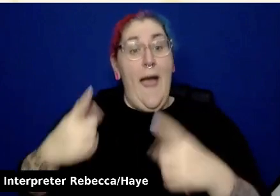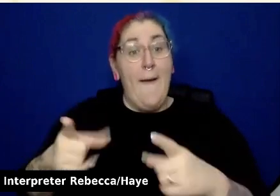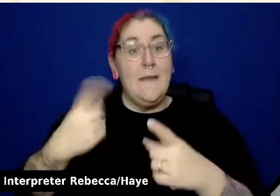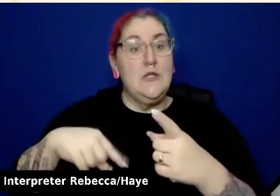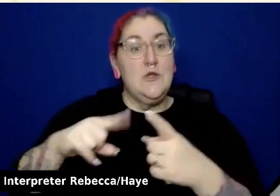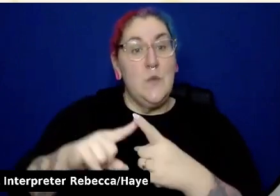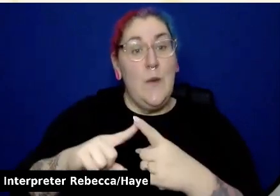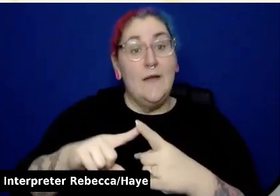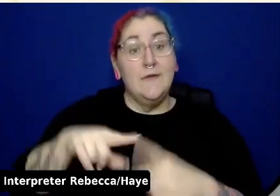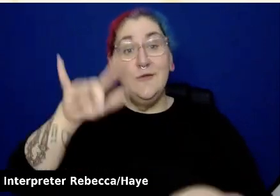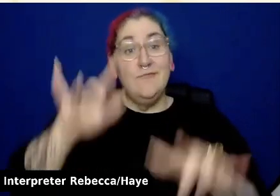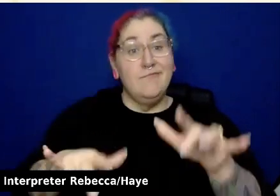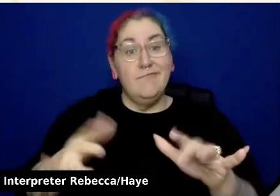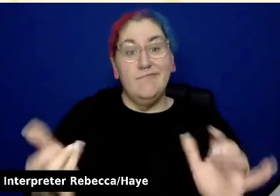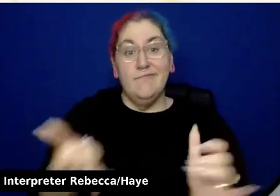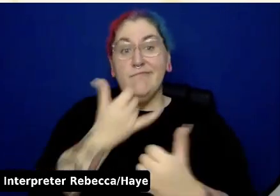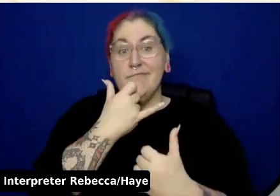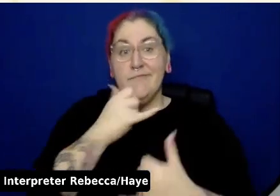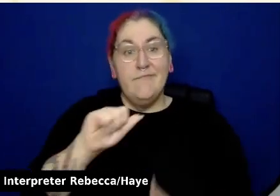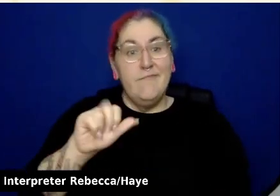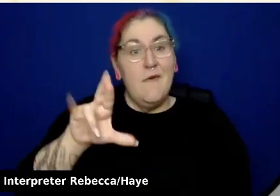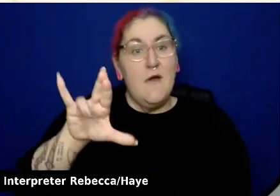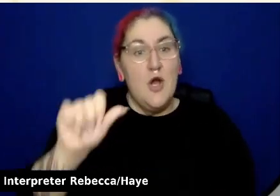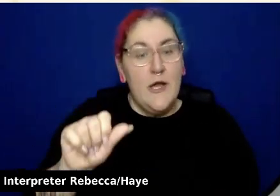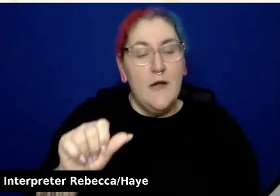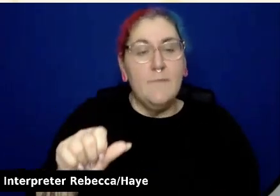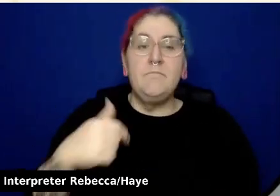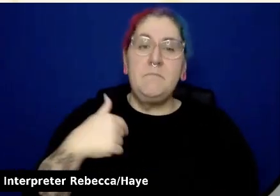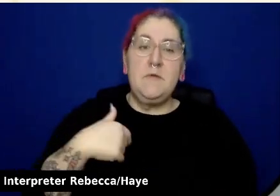So I was following a popular example to create accessible tablists.